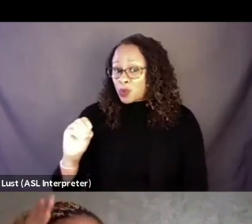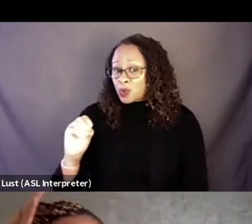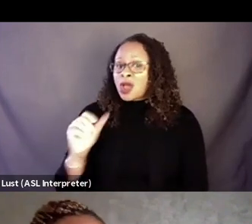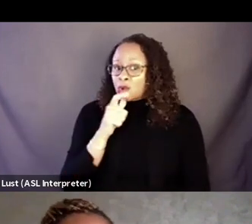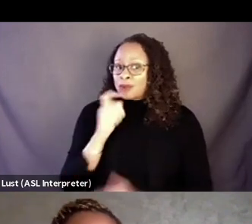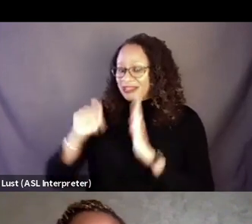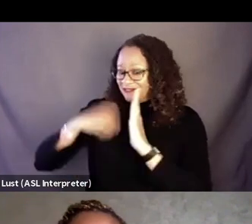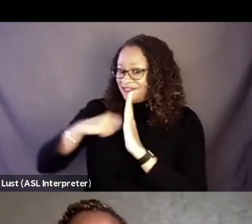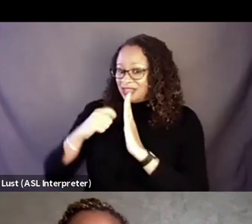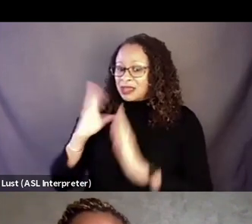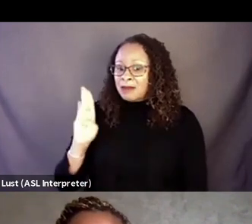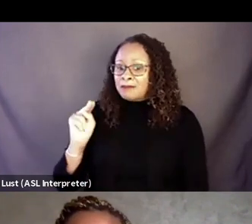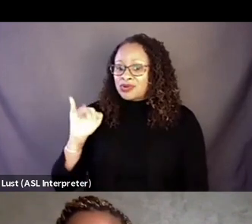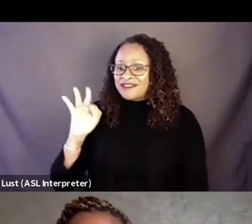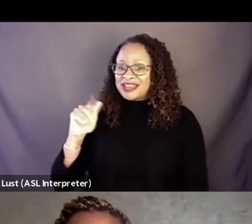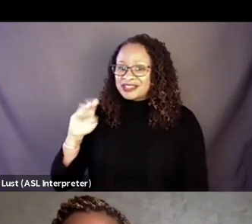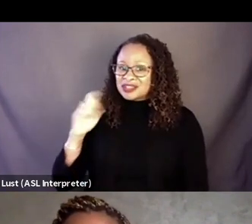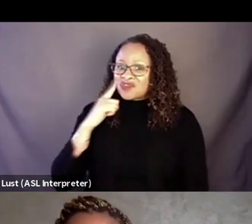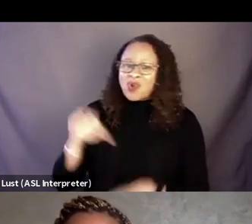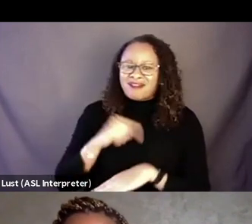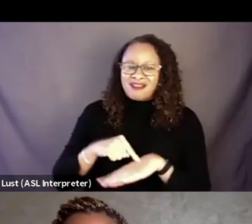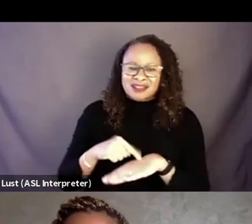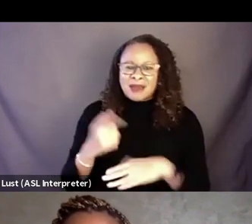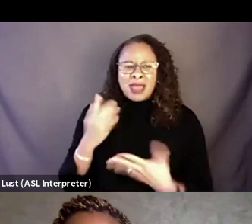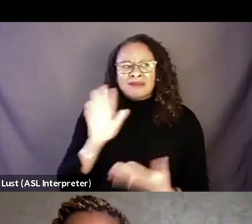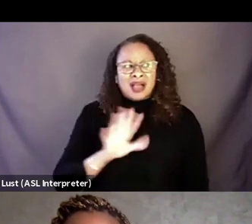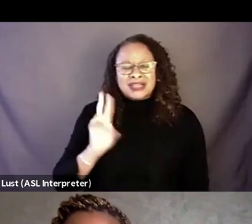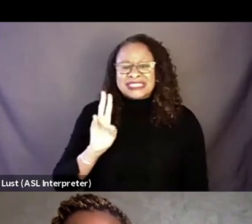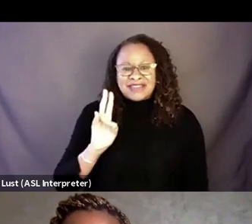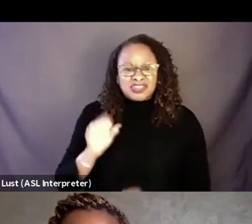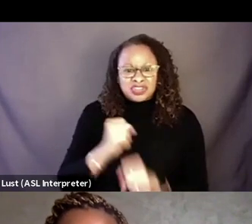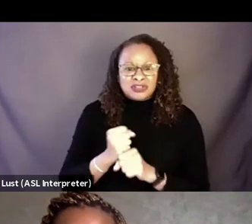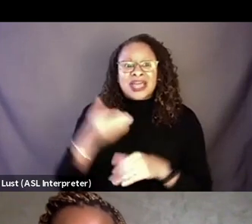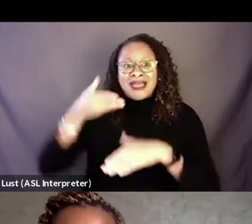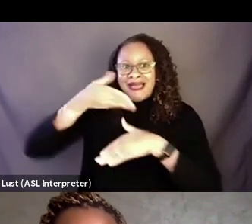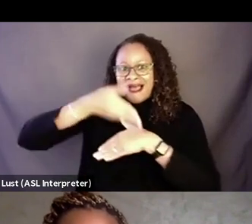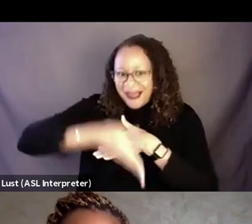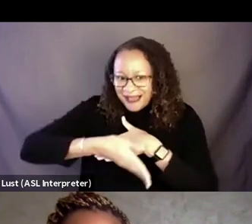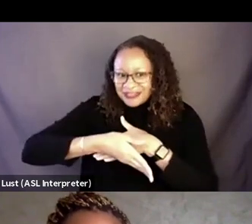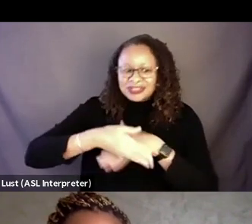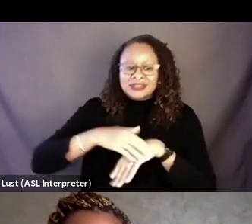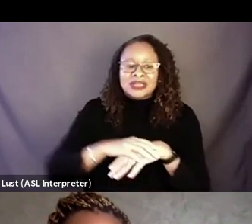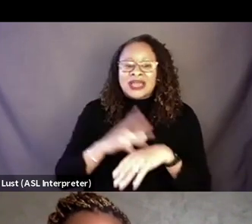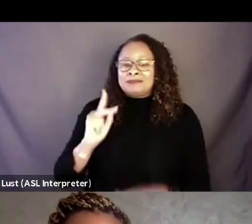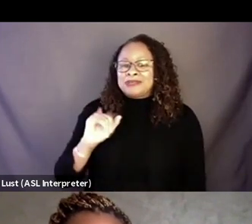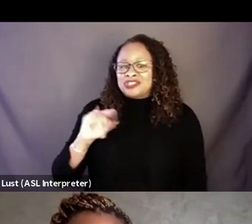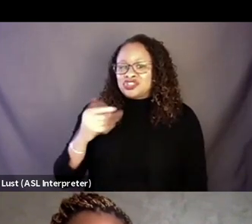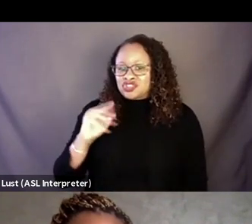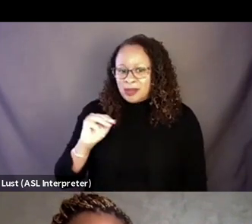for a while so this was like, I think seven years or so after Picha Mtaani, when I met Soko